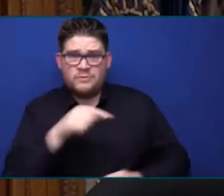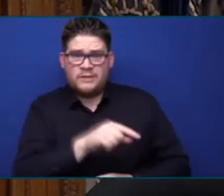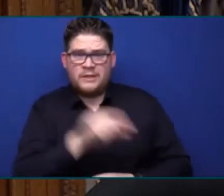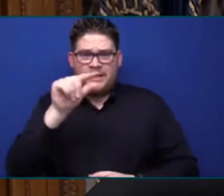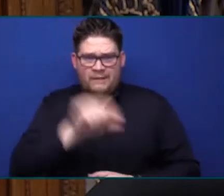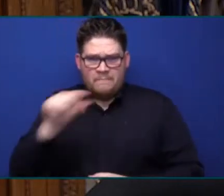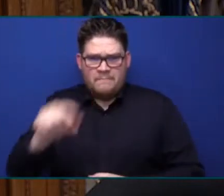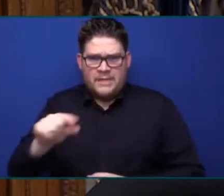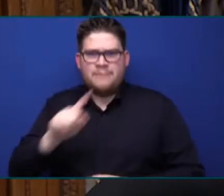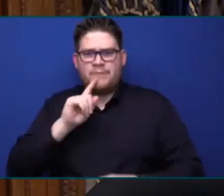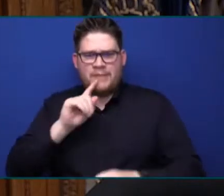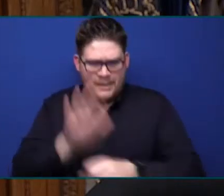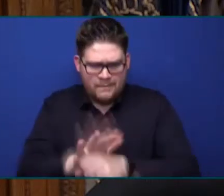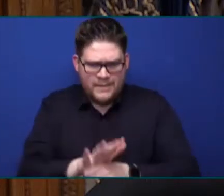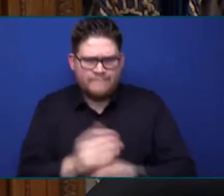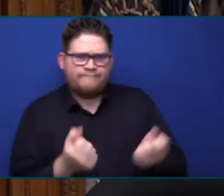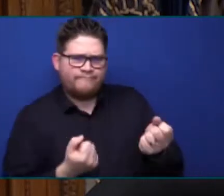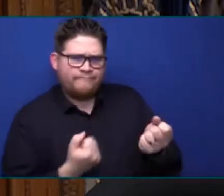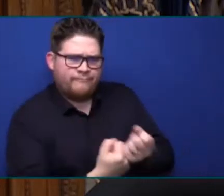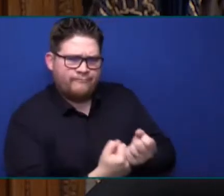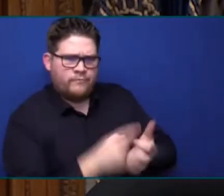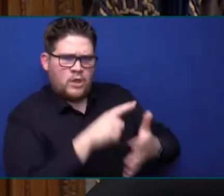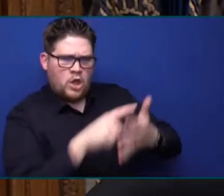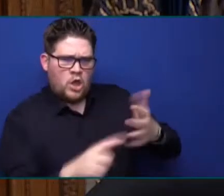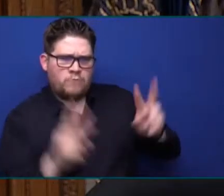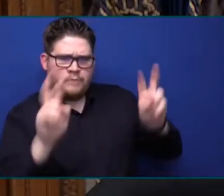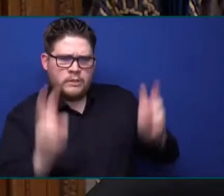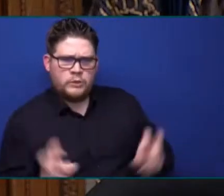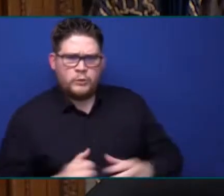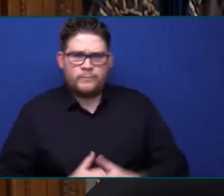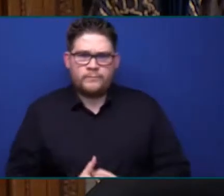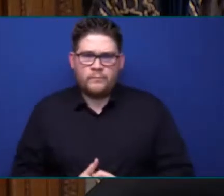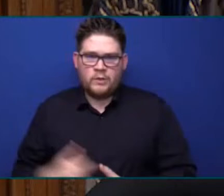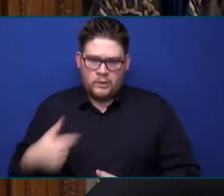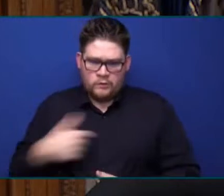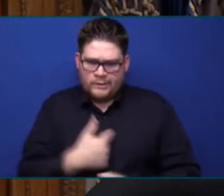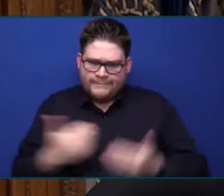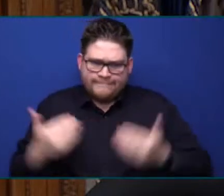As we move ahead in this process, we’ll need the perspectives of advocates like Sarah